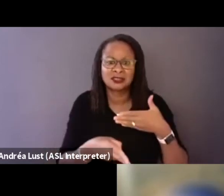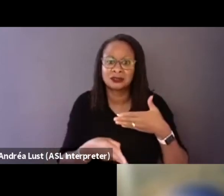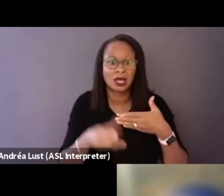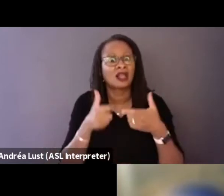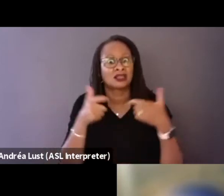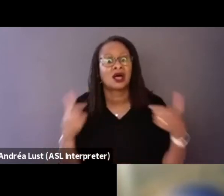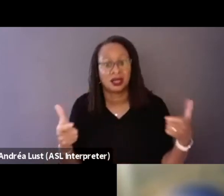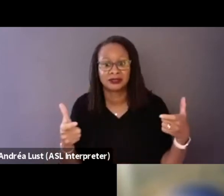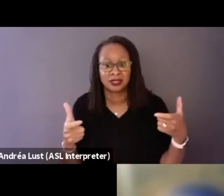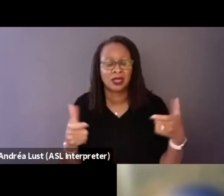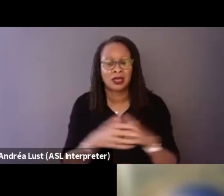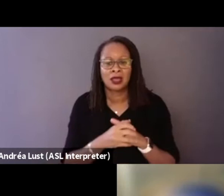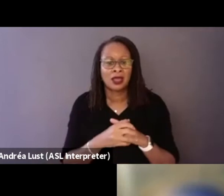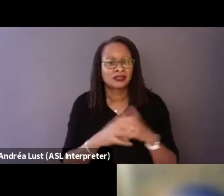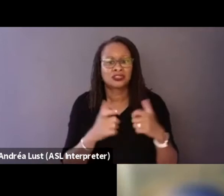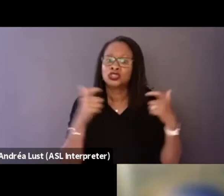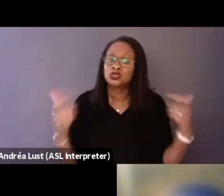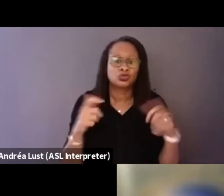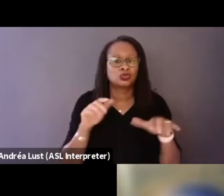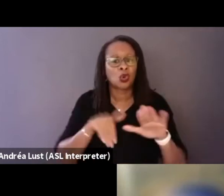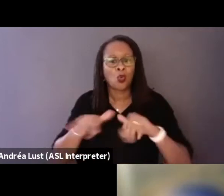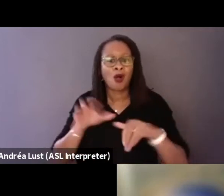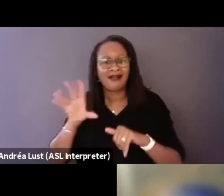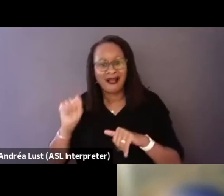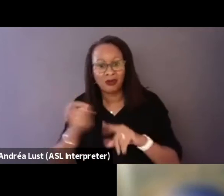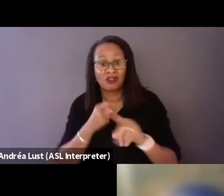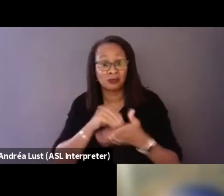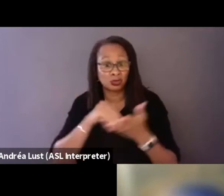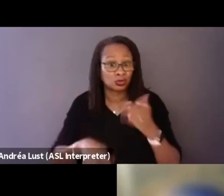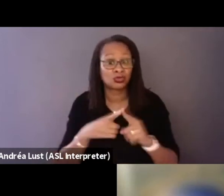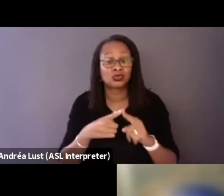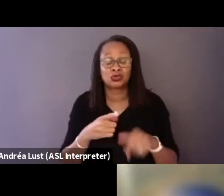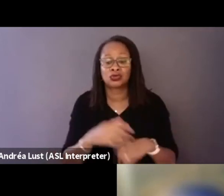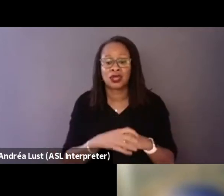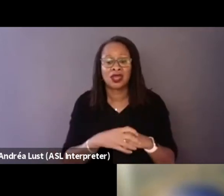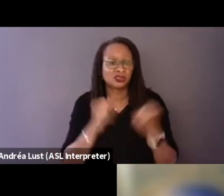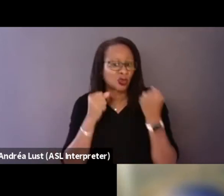And there was a major walkout from the students to be able to advocate for restorative justice